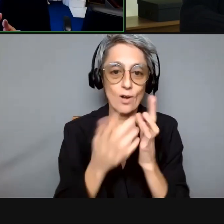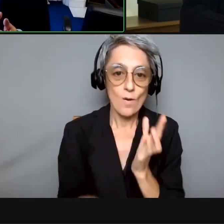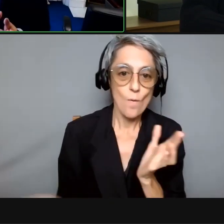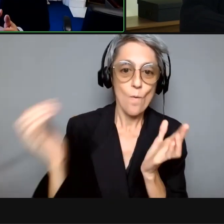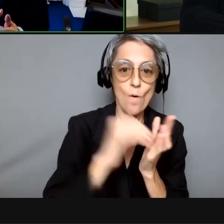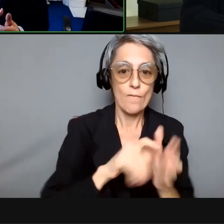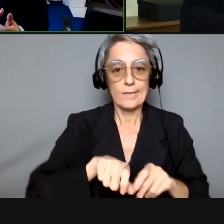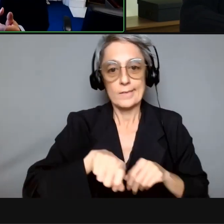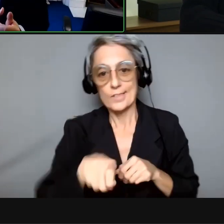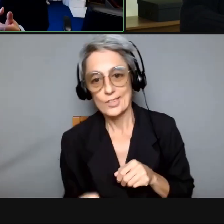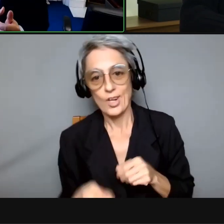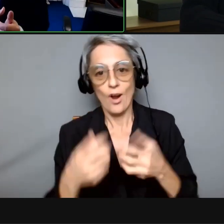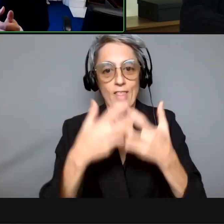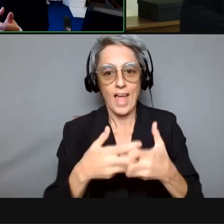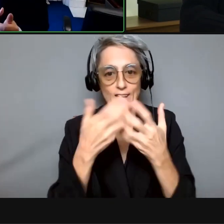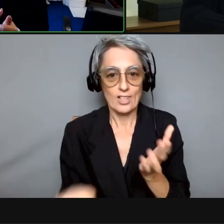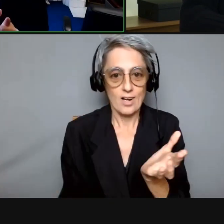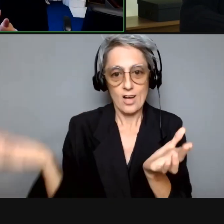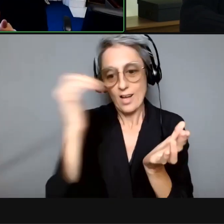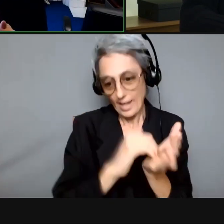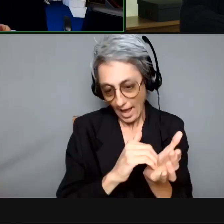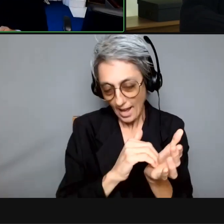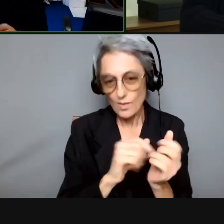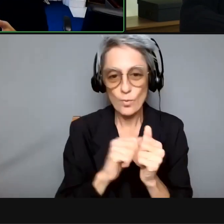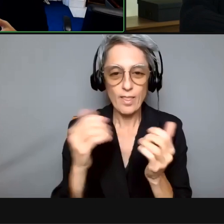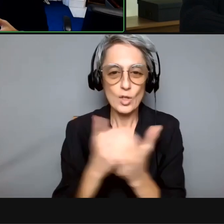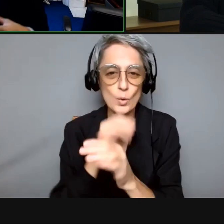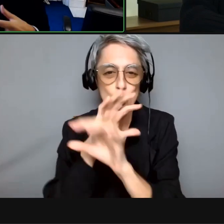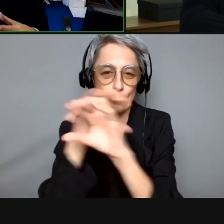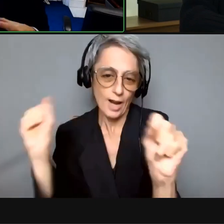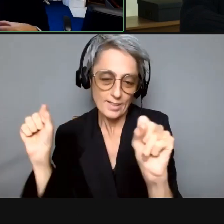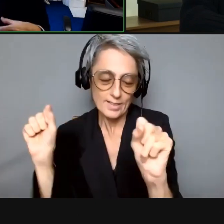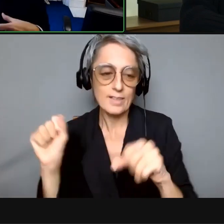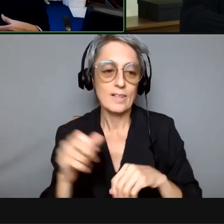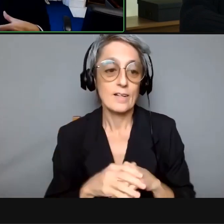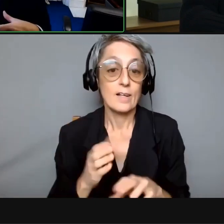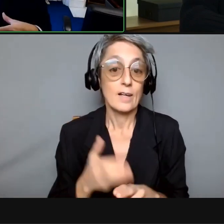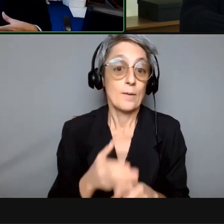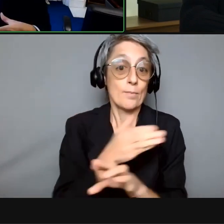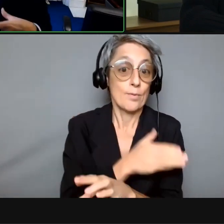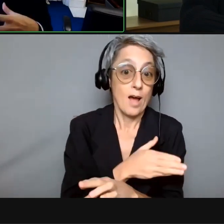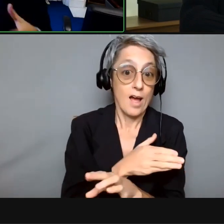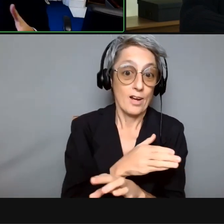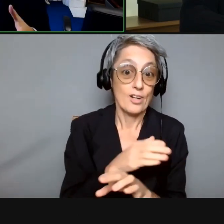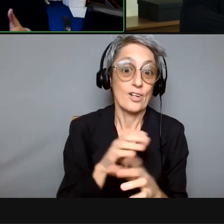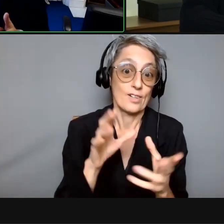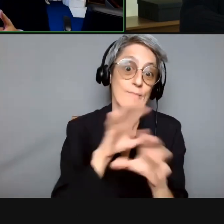to go do this kind of work. We lost a number of people in the administration, and we just don't have that capacity